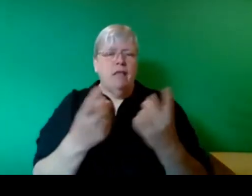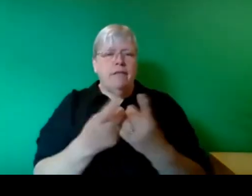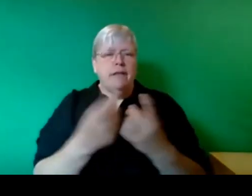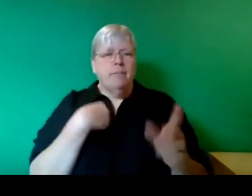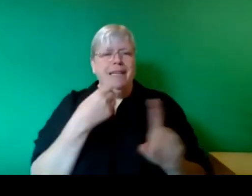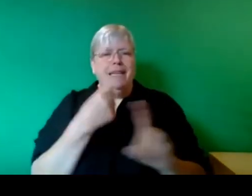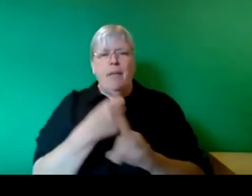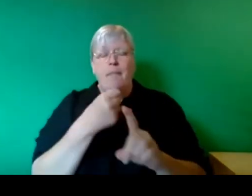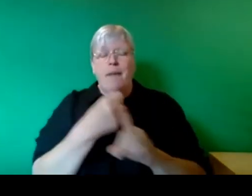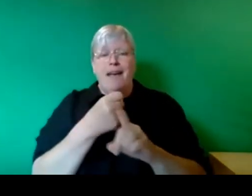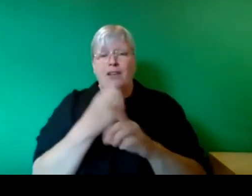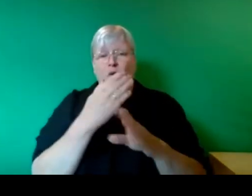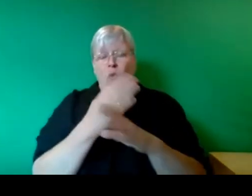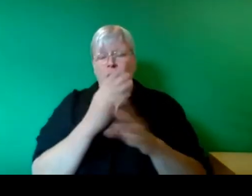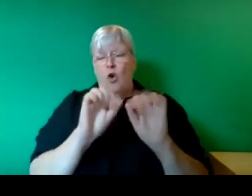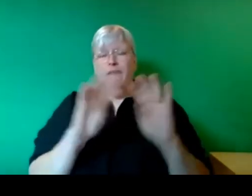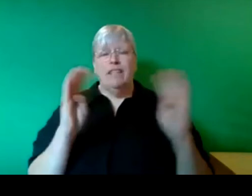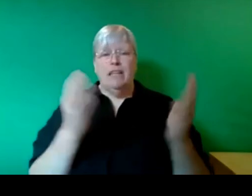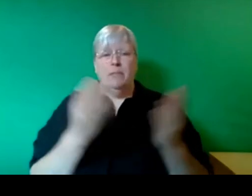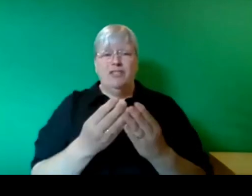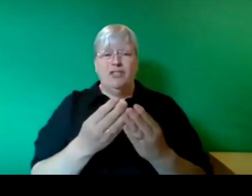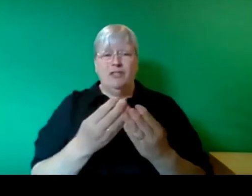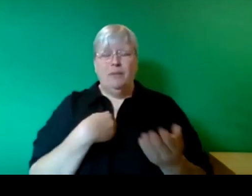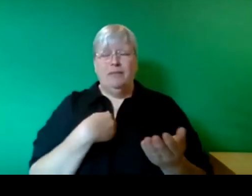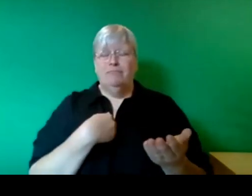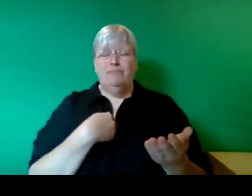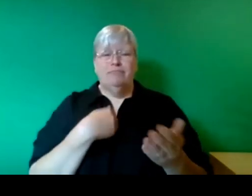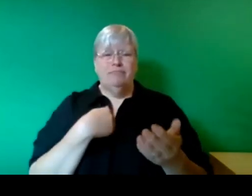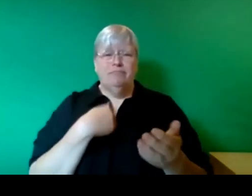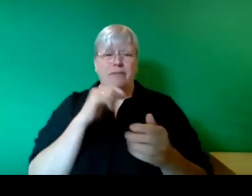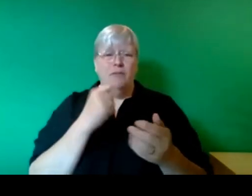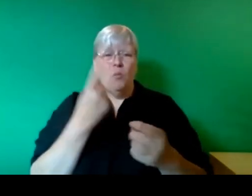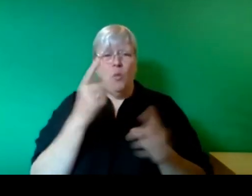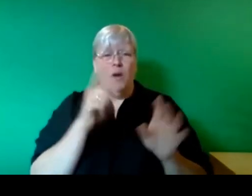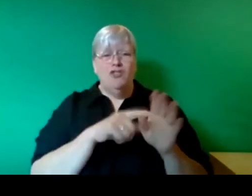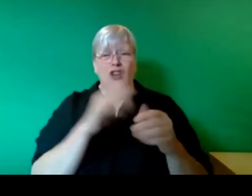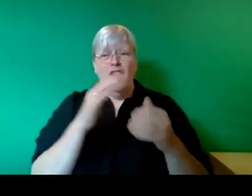Commission and it lasted a year longer than it was originally envisaged and in that time we were also